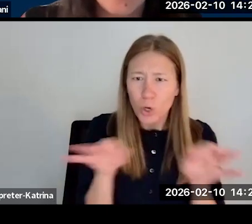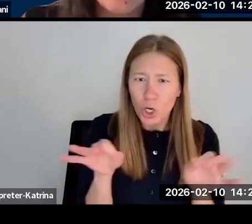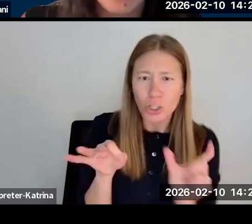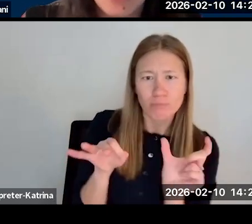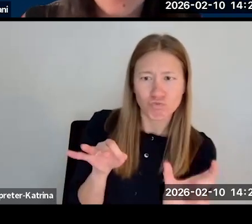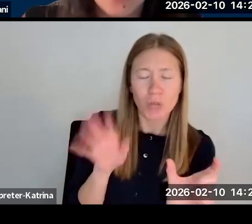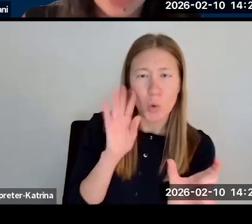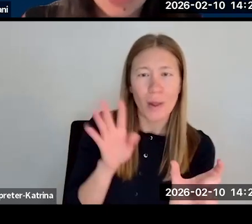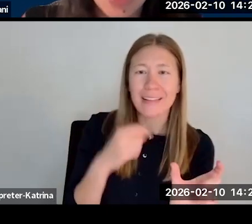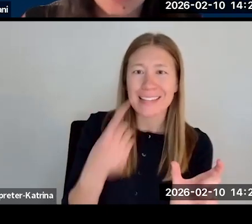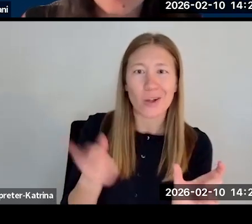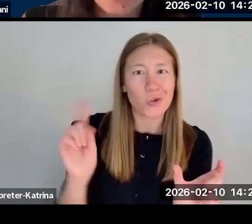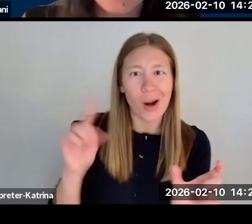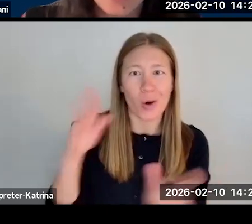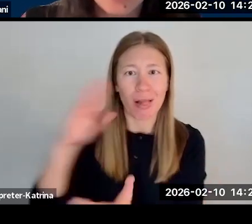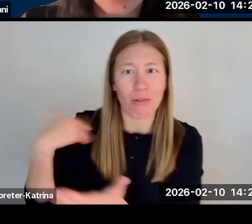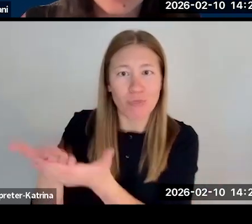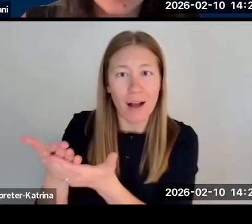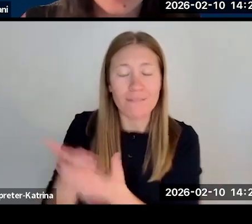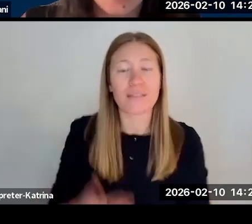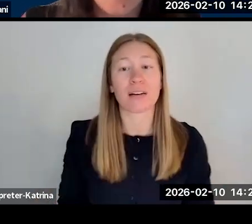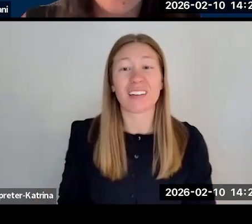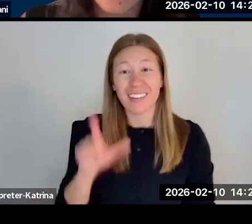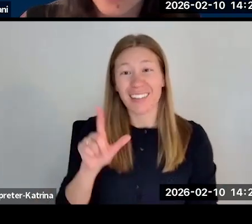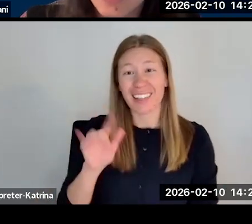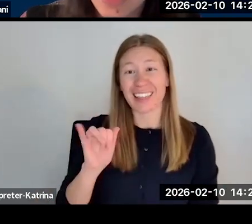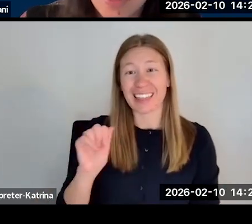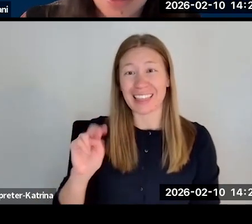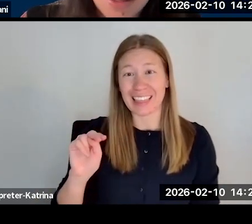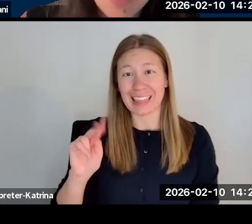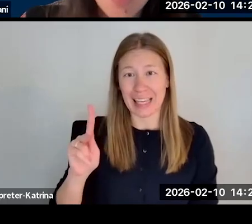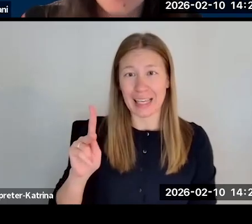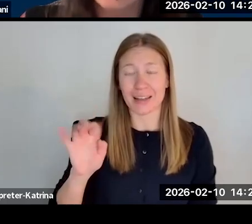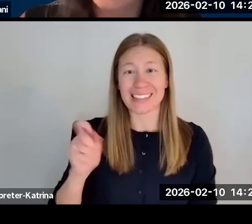So meaningful link text gives us an idea of what the link is